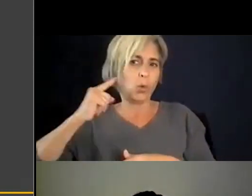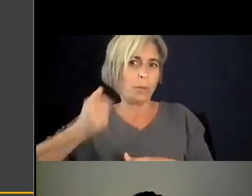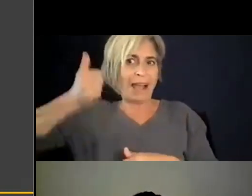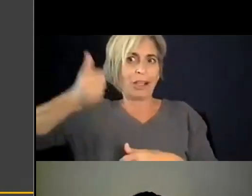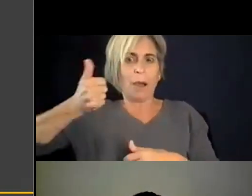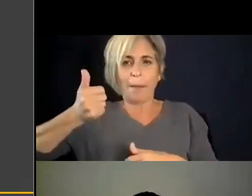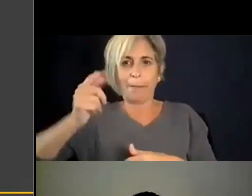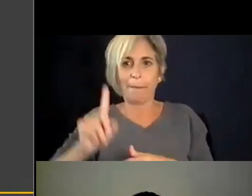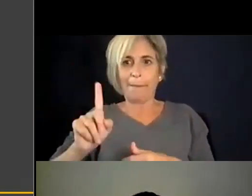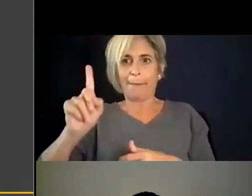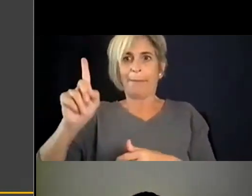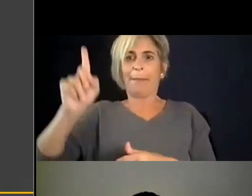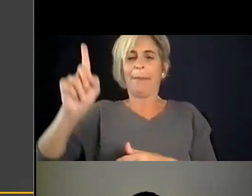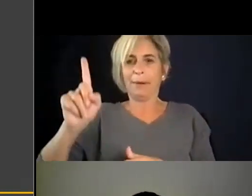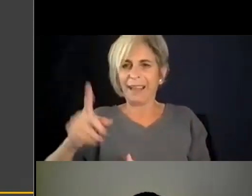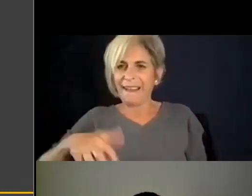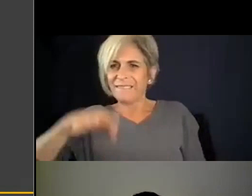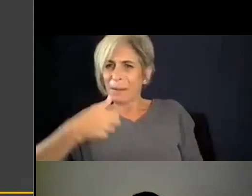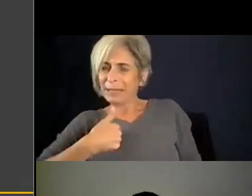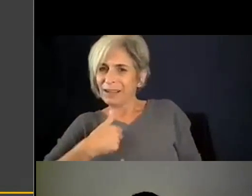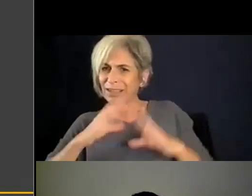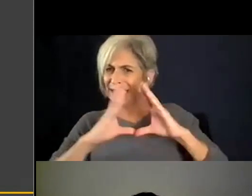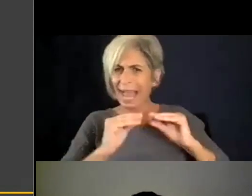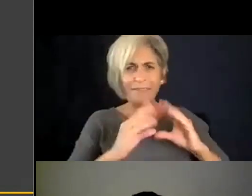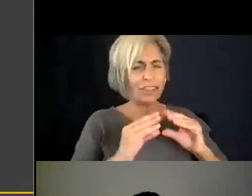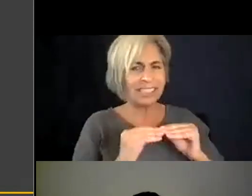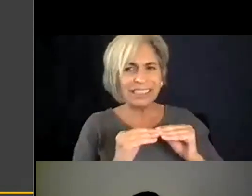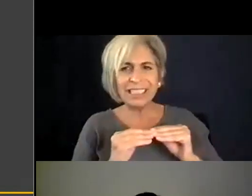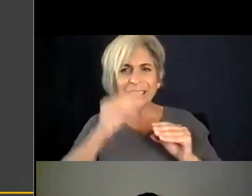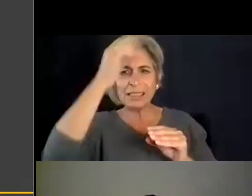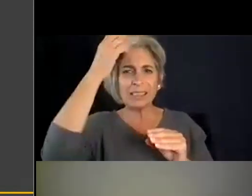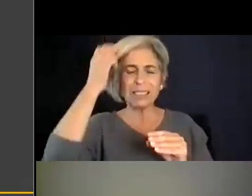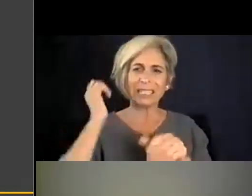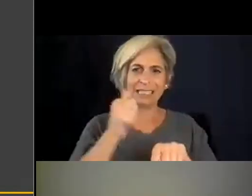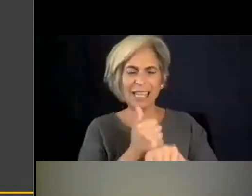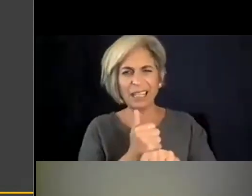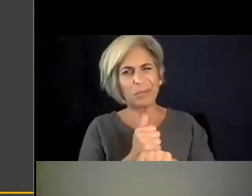I also found myself in in conference call settings really leaning in to hear.